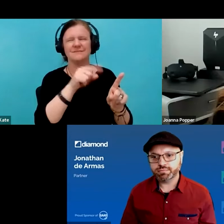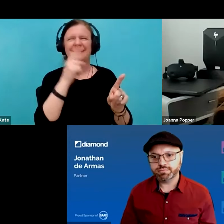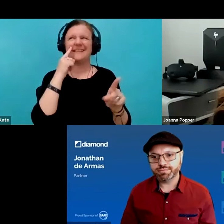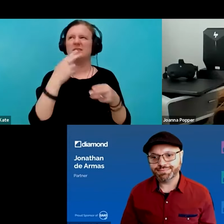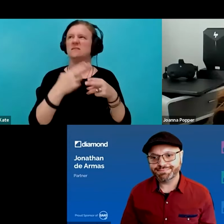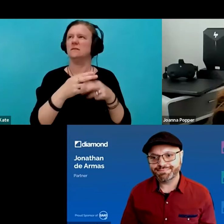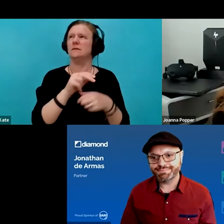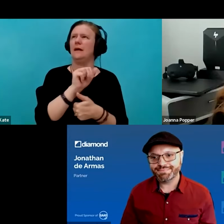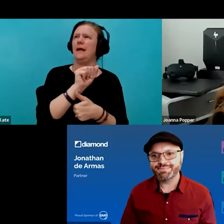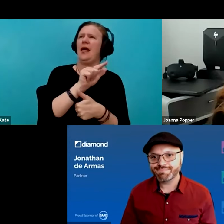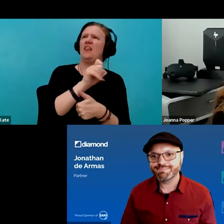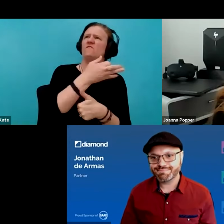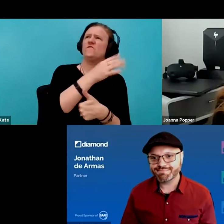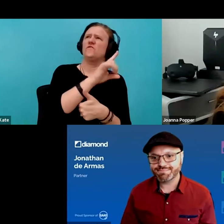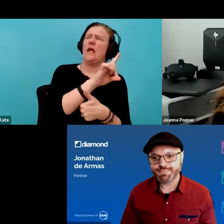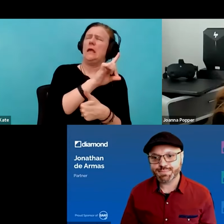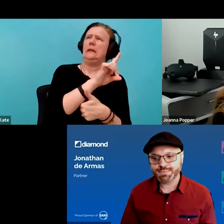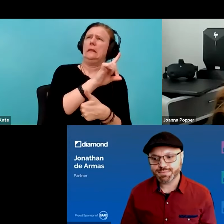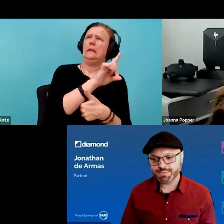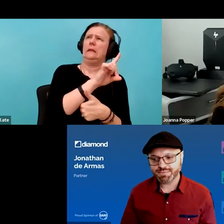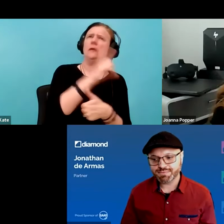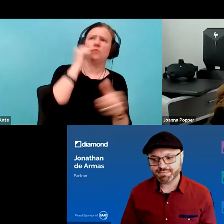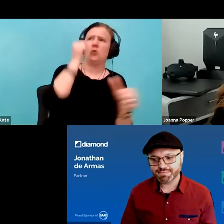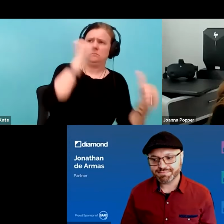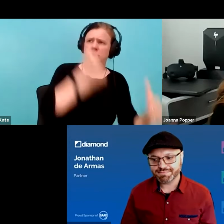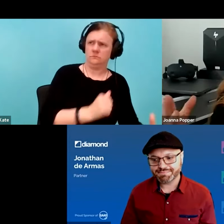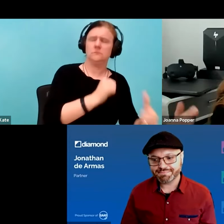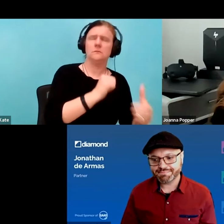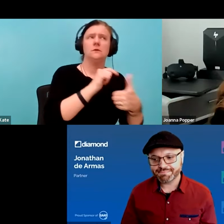was called Alfred. The first one on macular degeneration and it's trades to